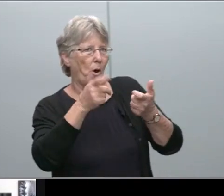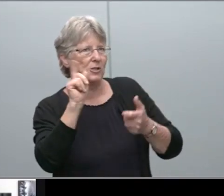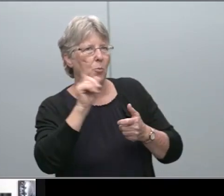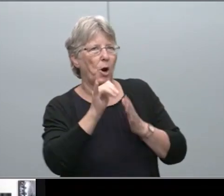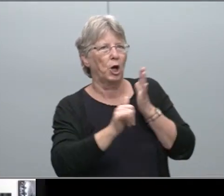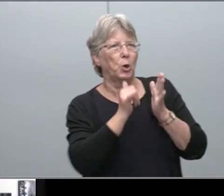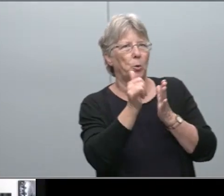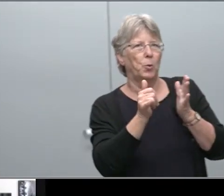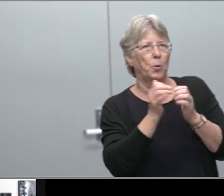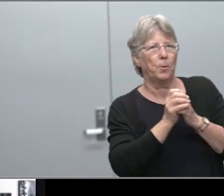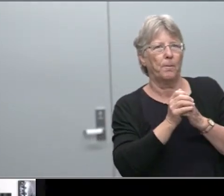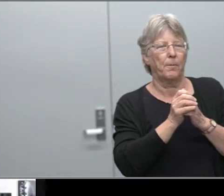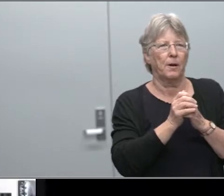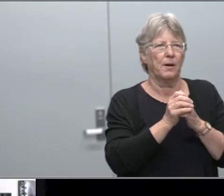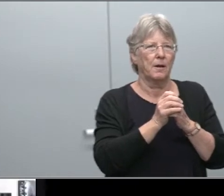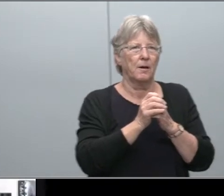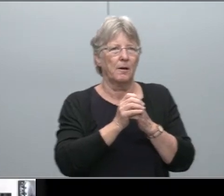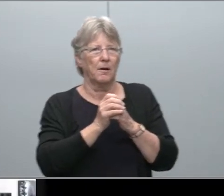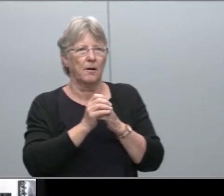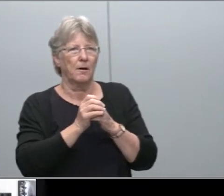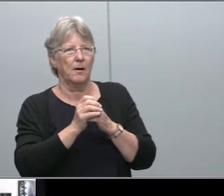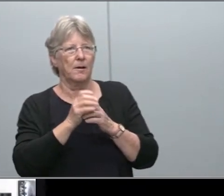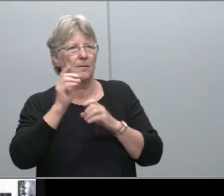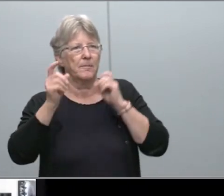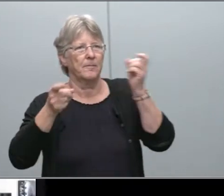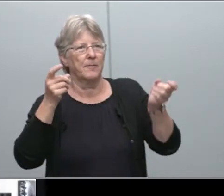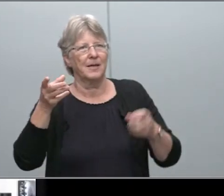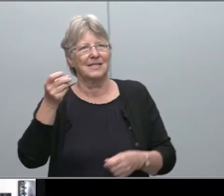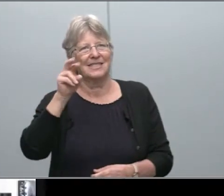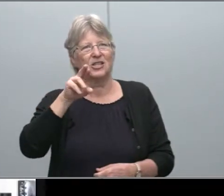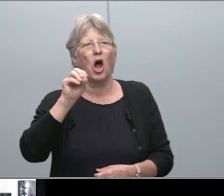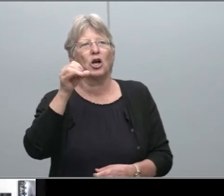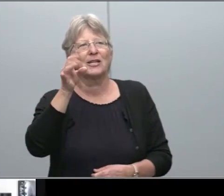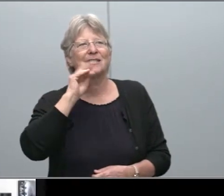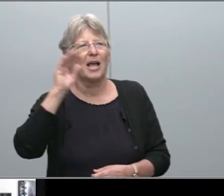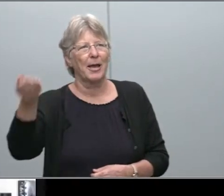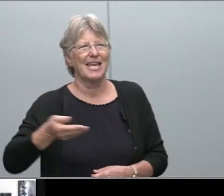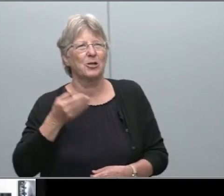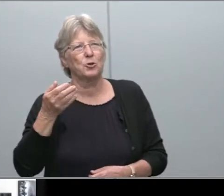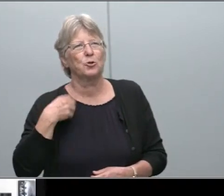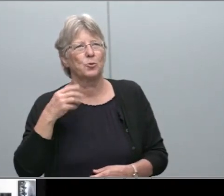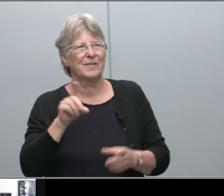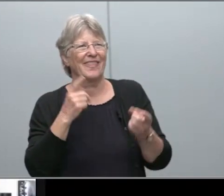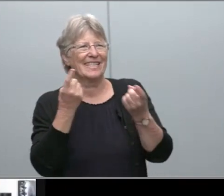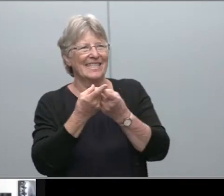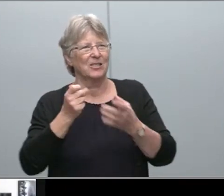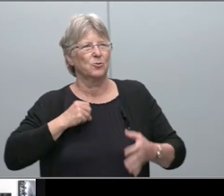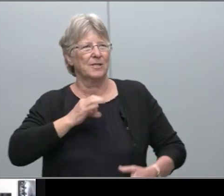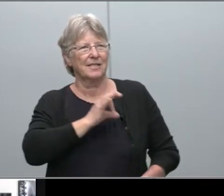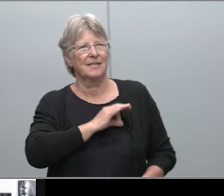with our secondary assessments, and then after the secondary assessments, we're gonna phase in the in-person services